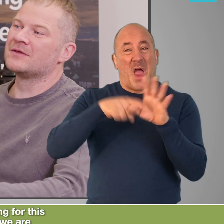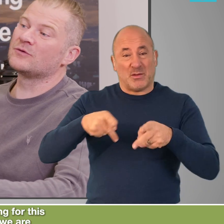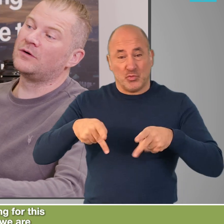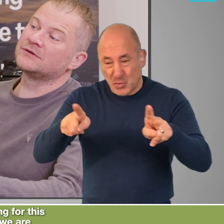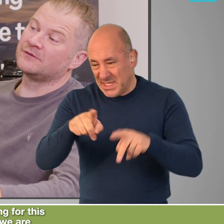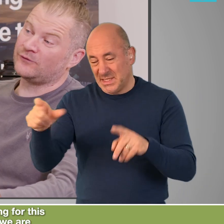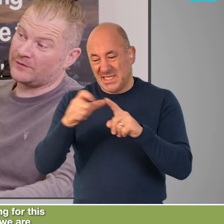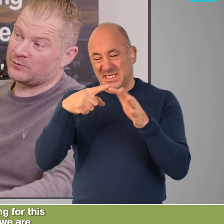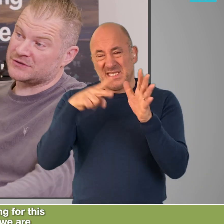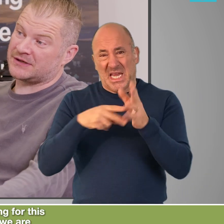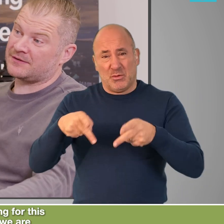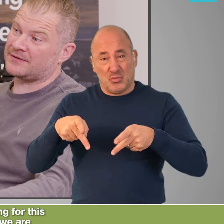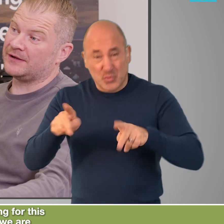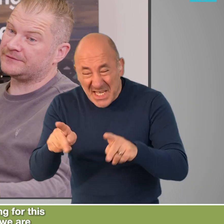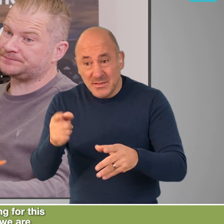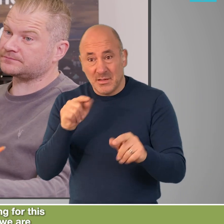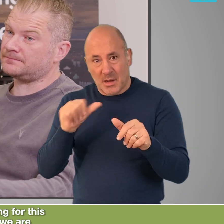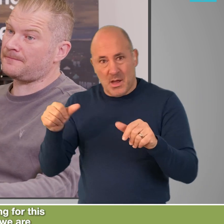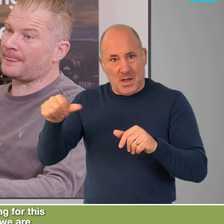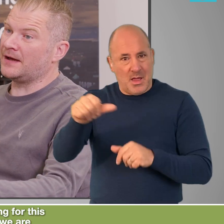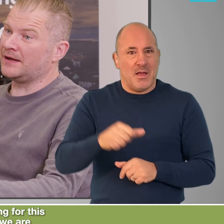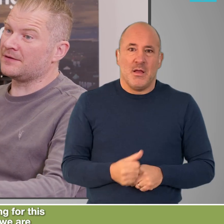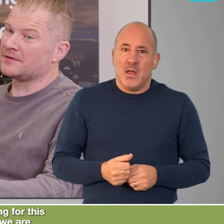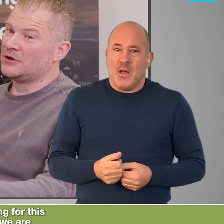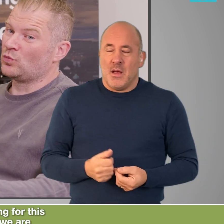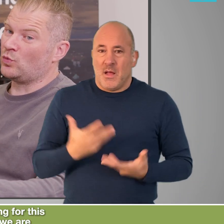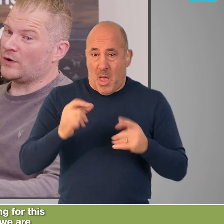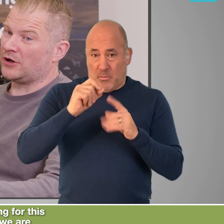So what we're doing for this project itself is we are